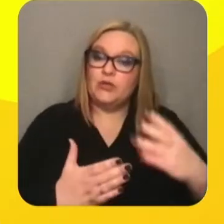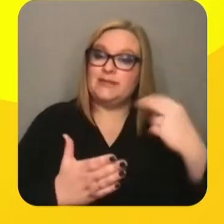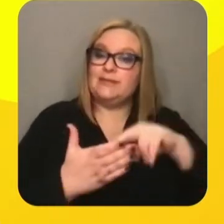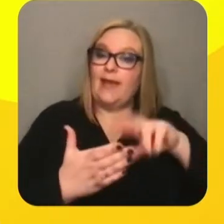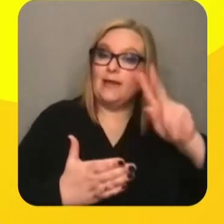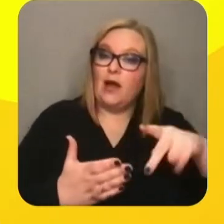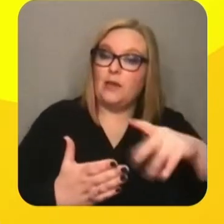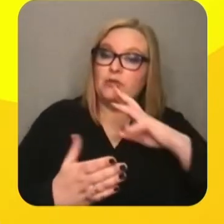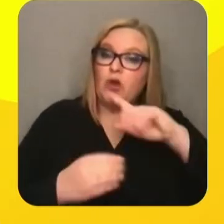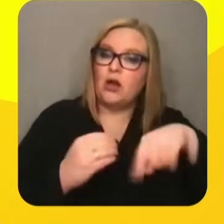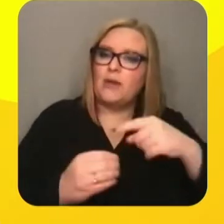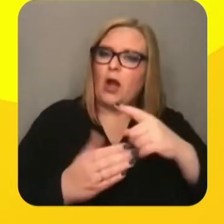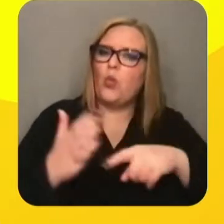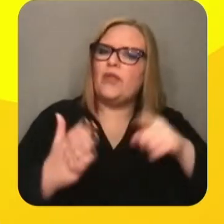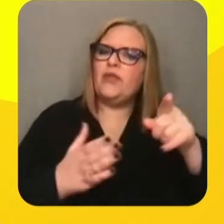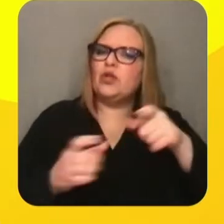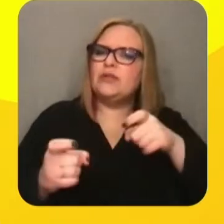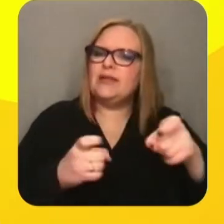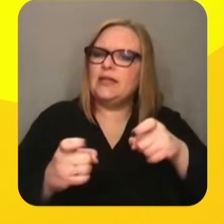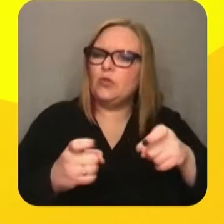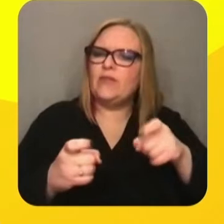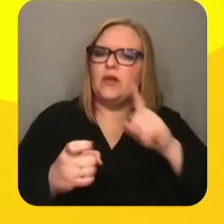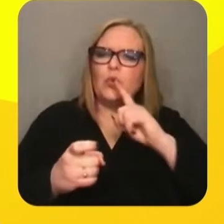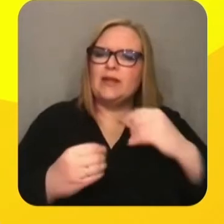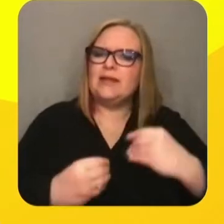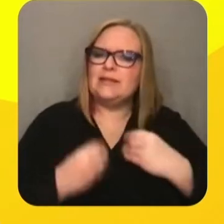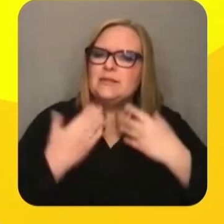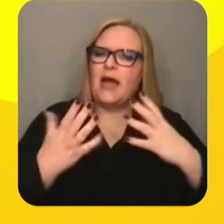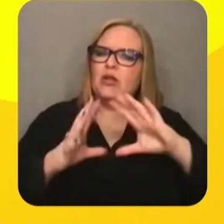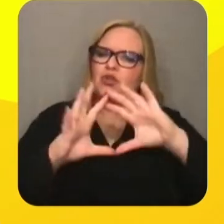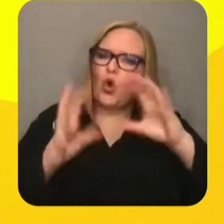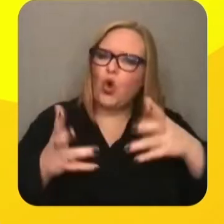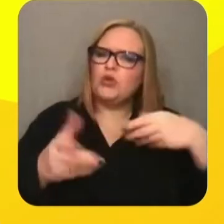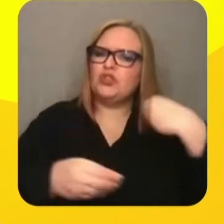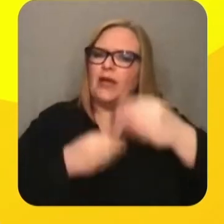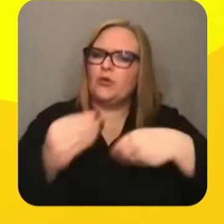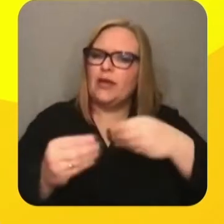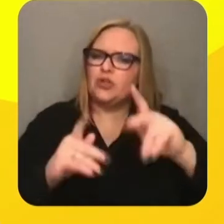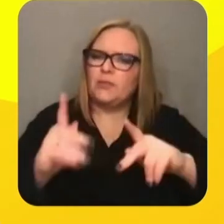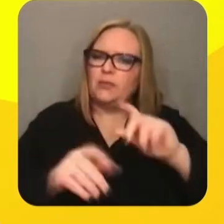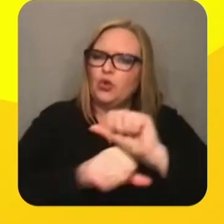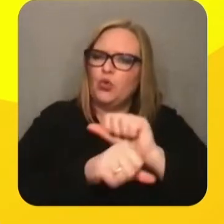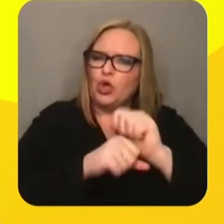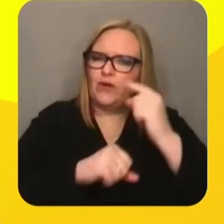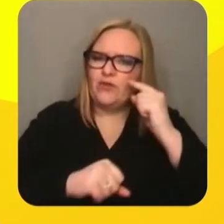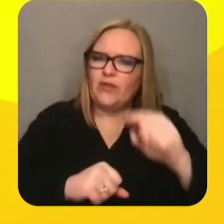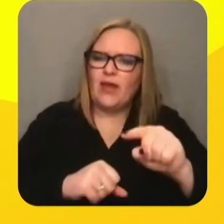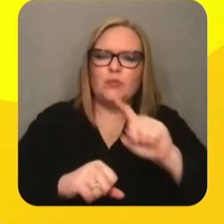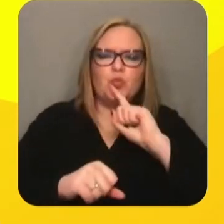they always inspired a whole generation of people who work for them. And again, very little downside for doing so.